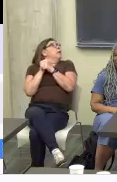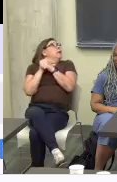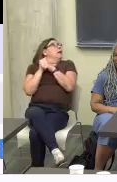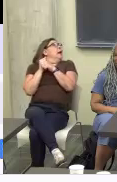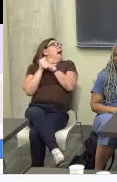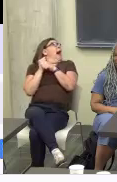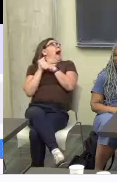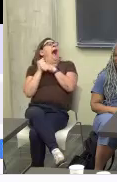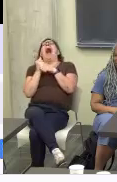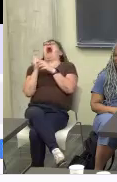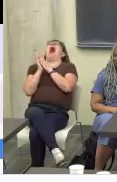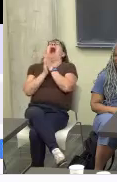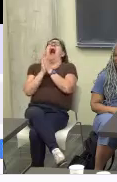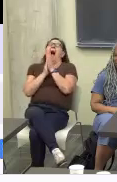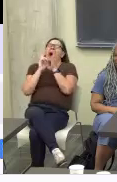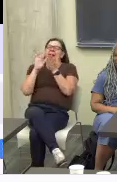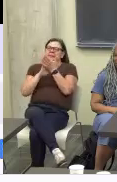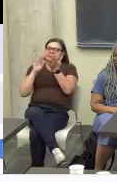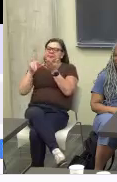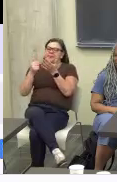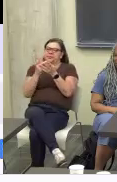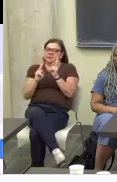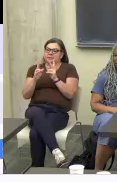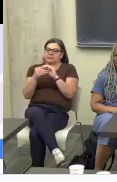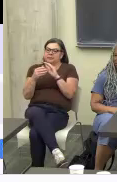I won't repeat what other people have said, but one of the things that really